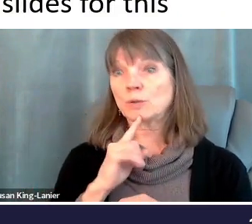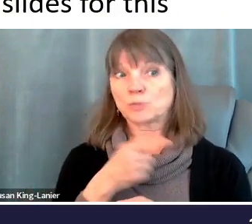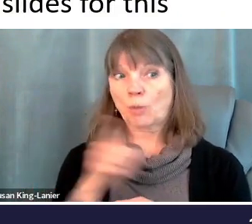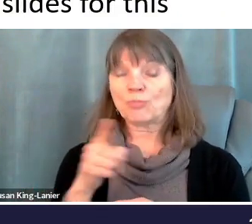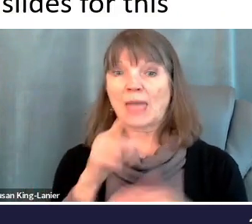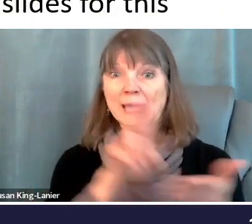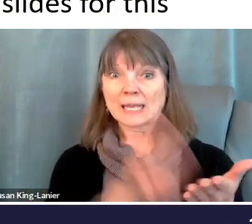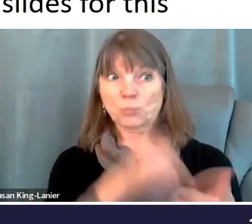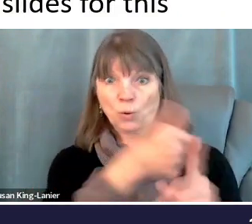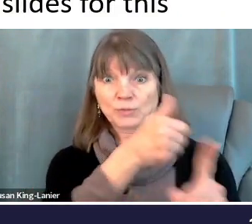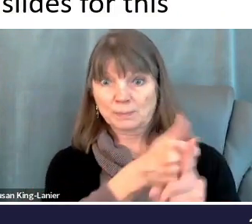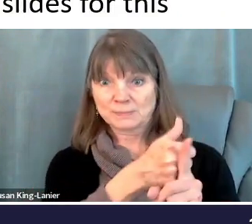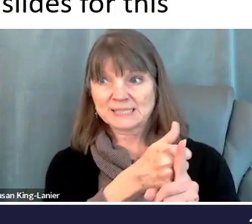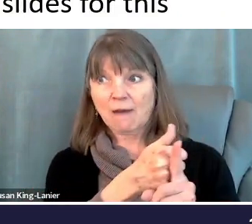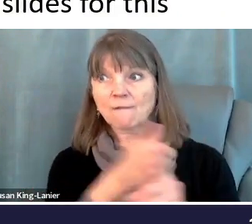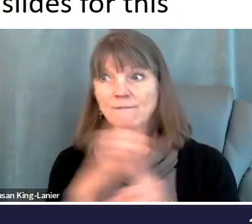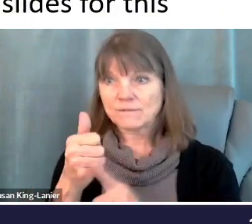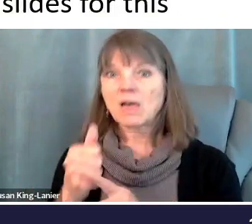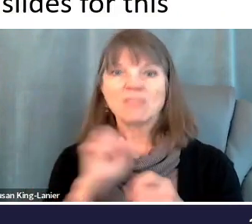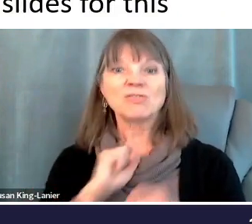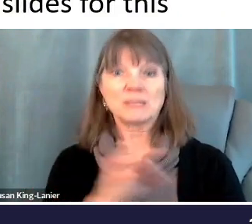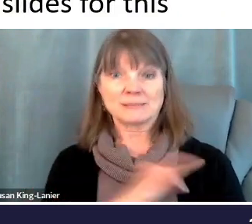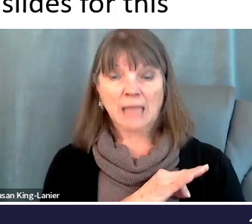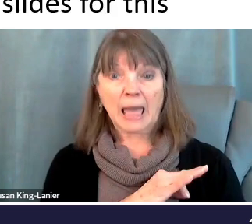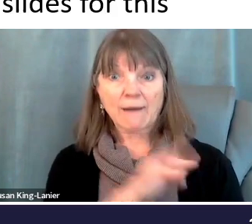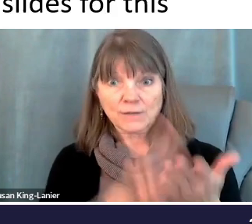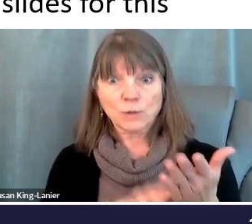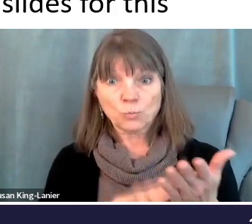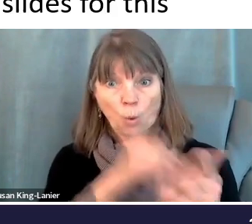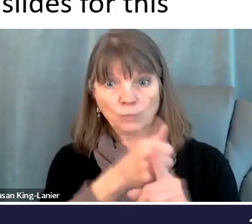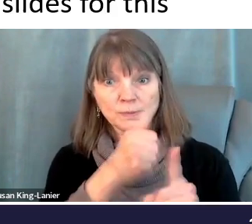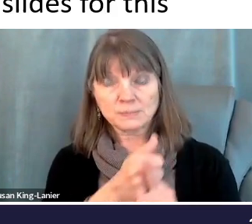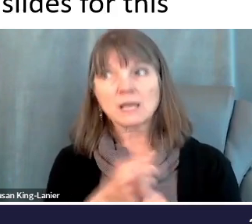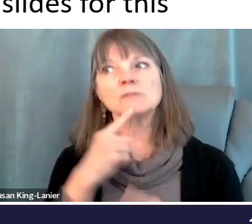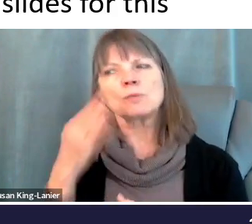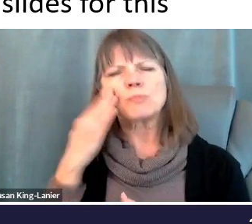We actually do have them enroll themselves during the training so they know how the process goes.